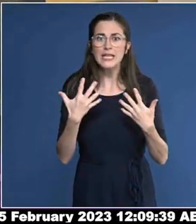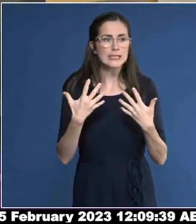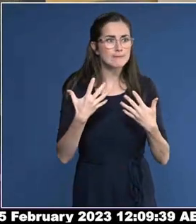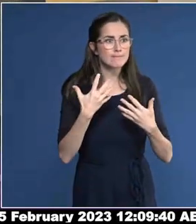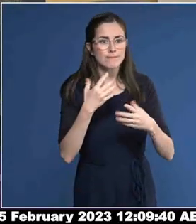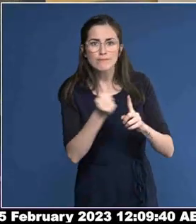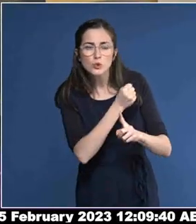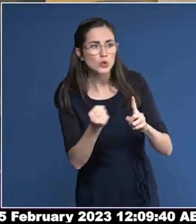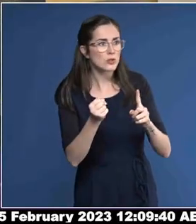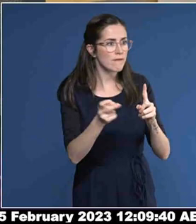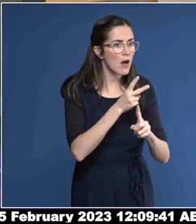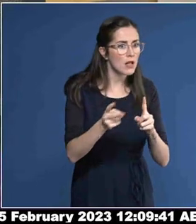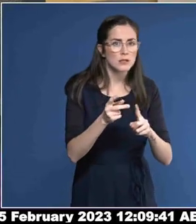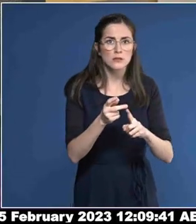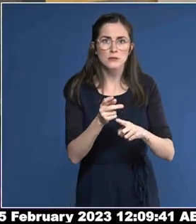neglect or exploitation of clients.